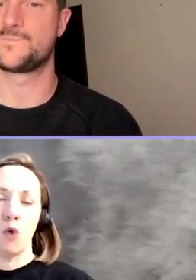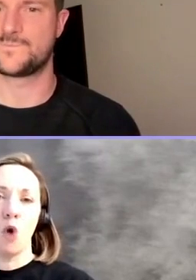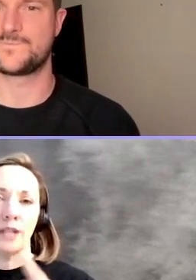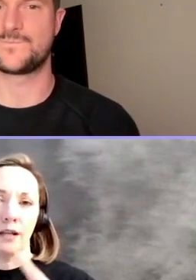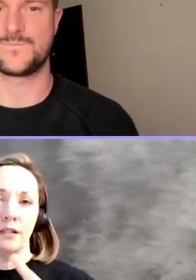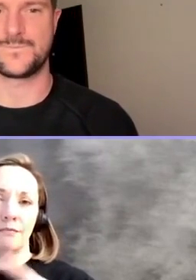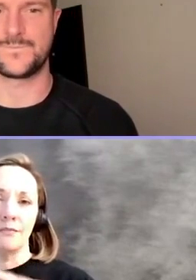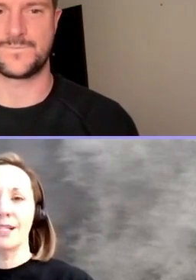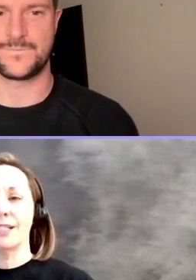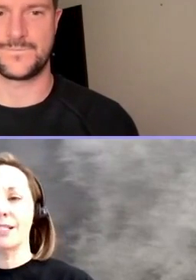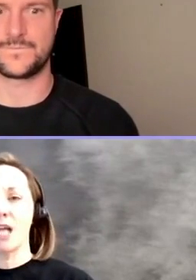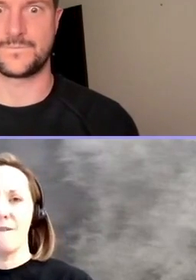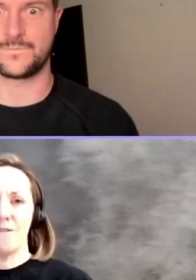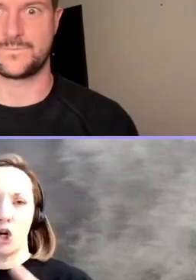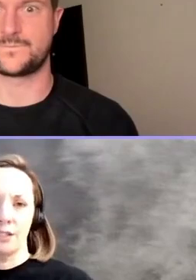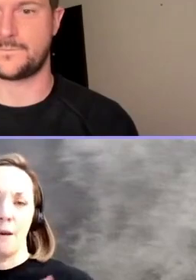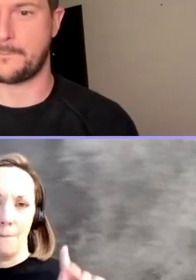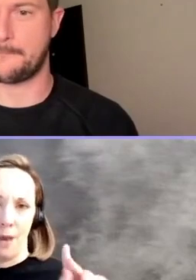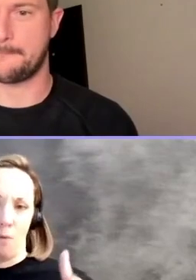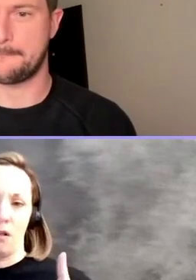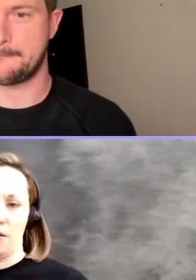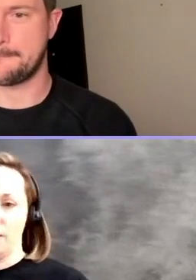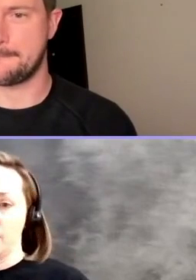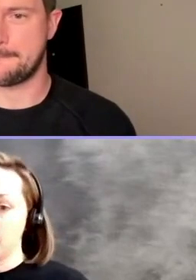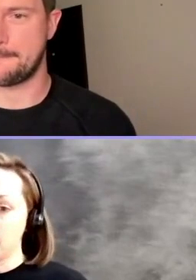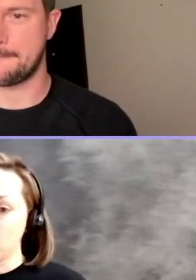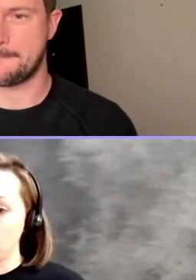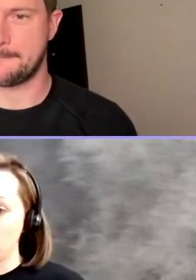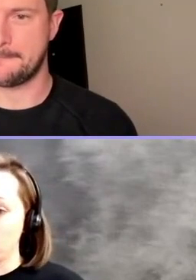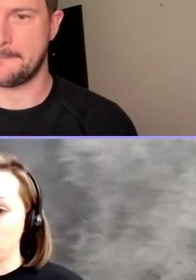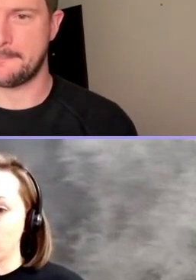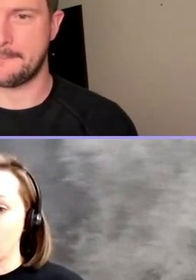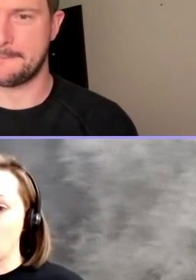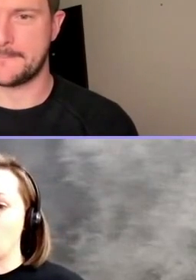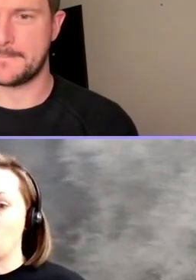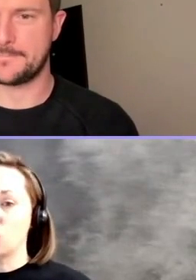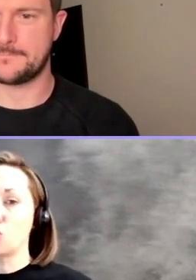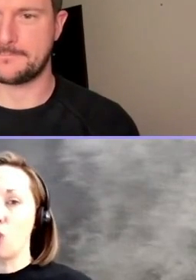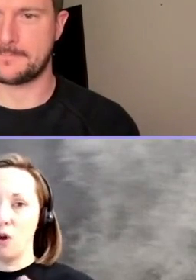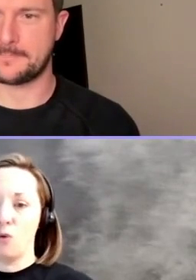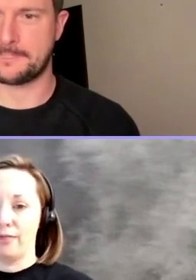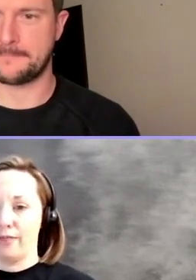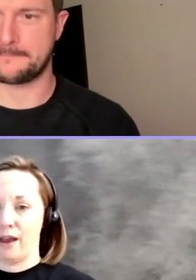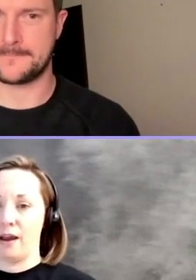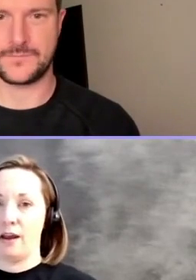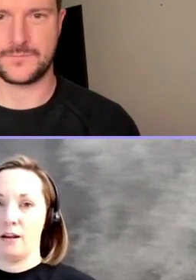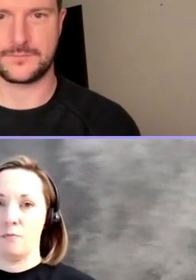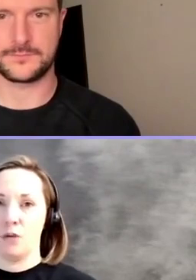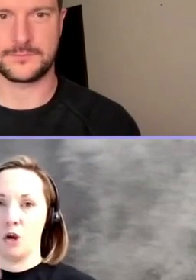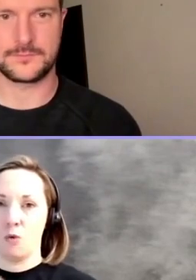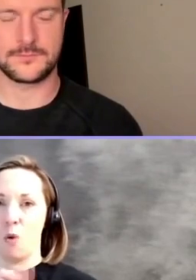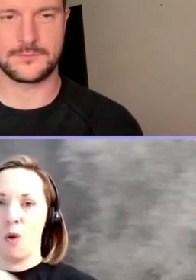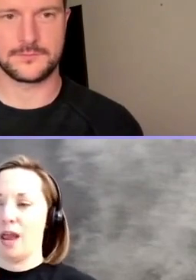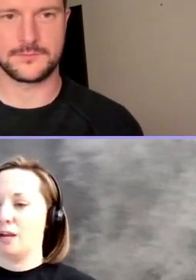This is a menu that mimics what screen reader users are very